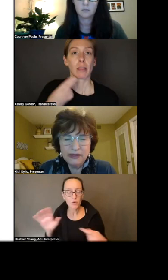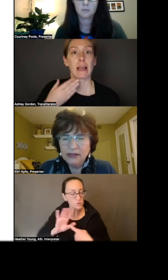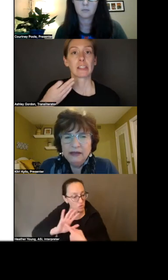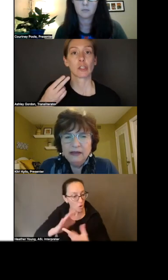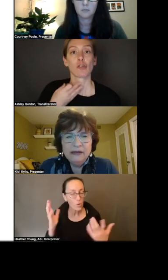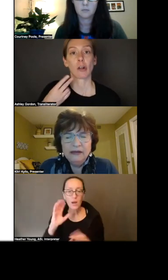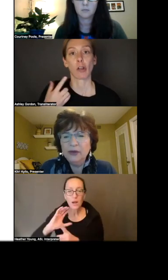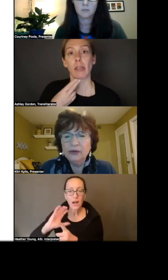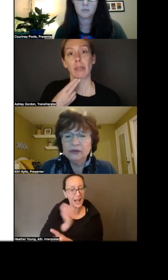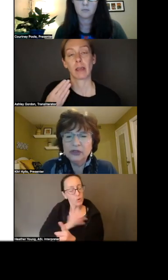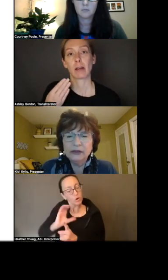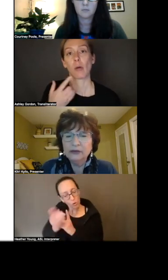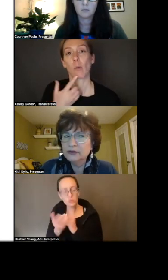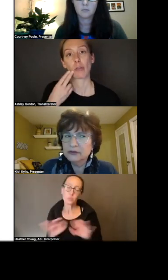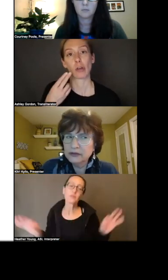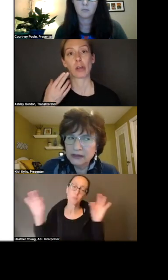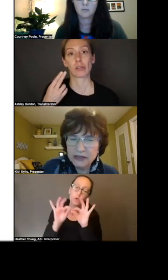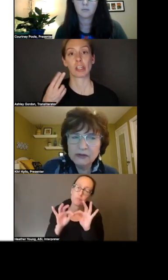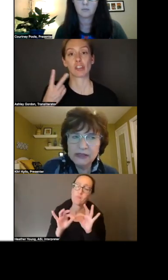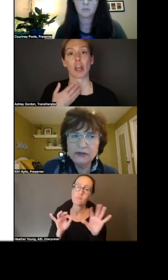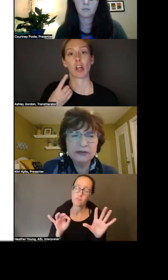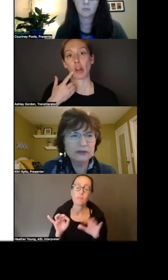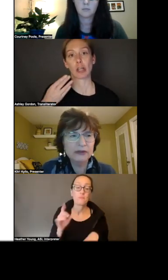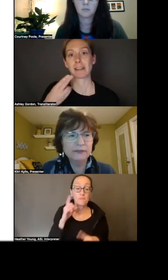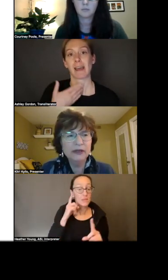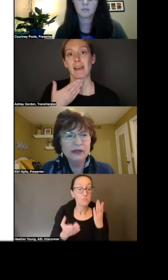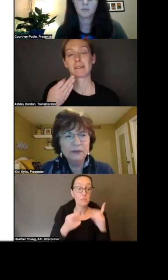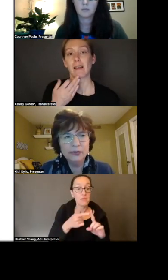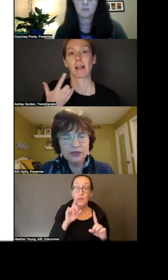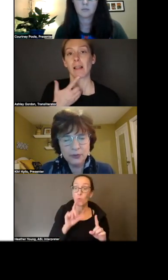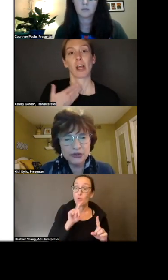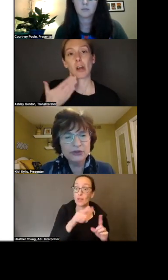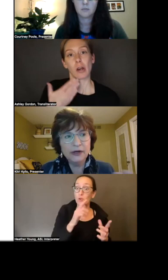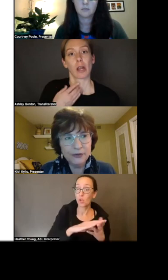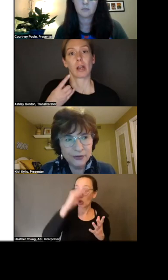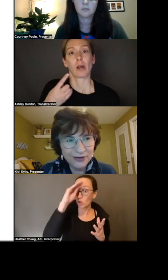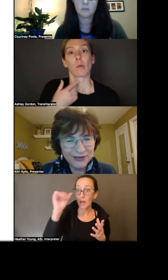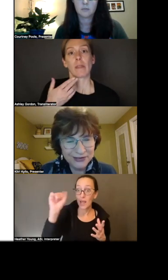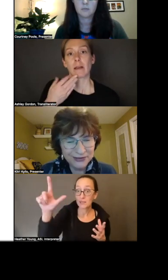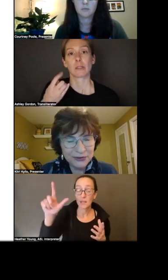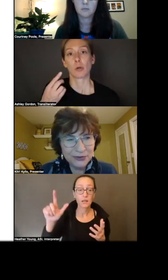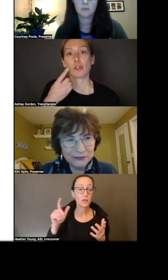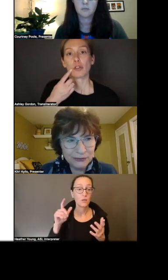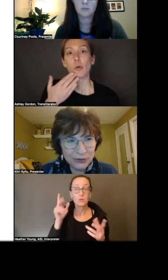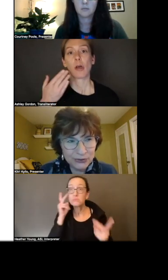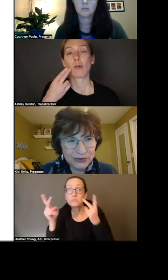And then, whether a child learns ASL later through exposure to other adults who are fluent users